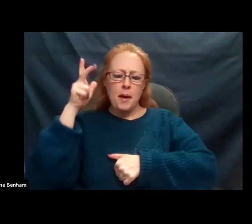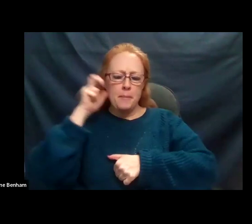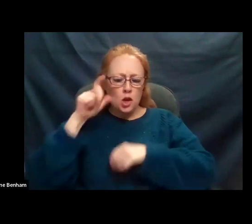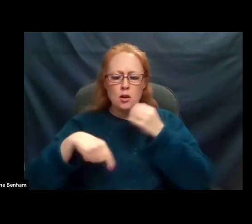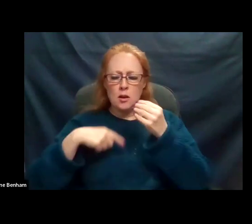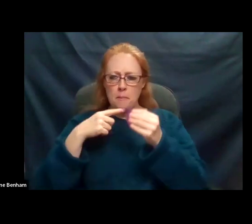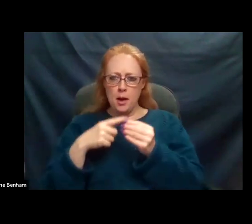No worries.